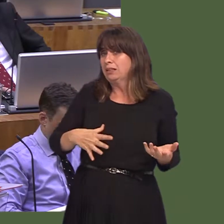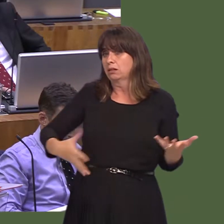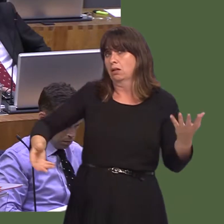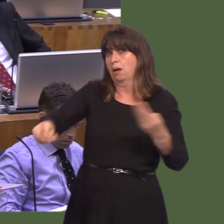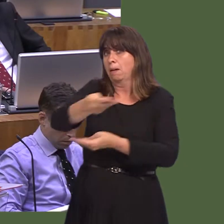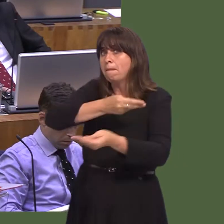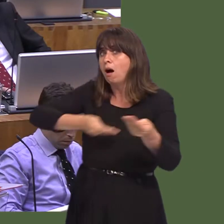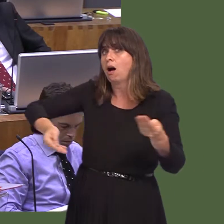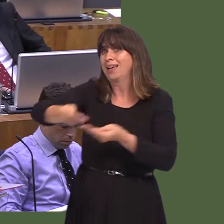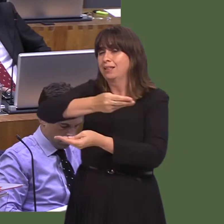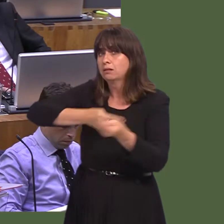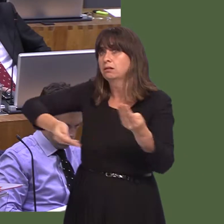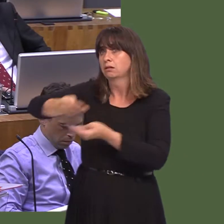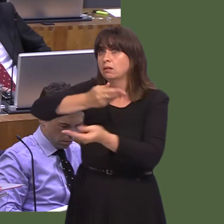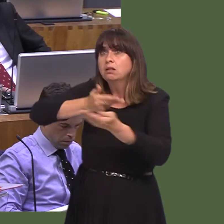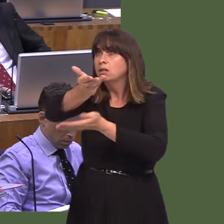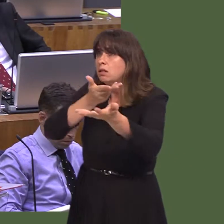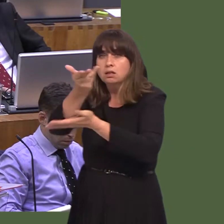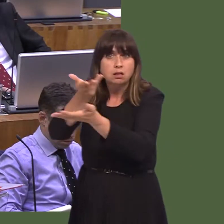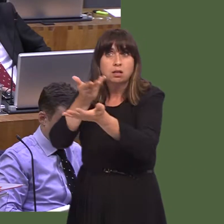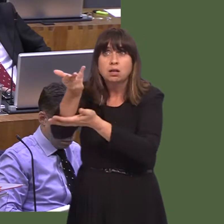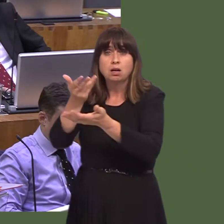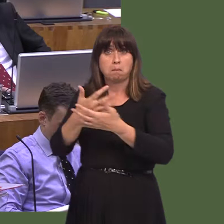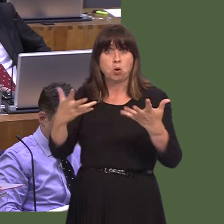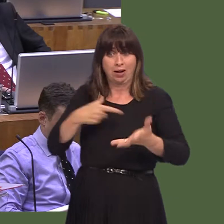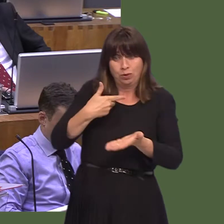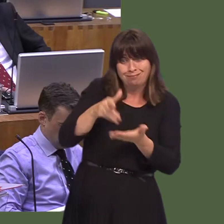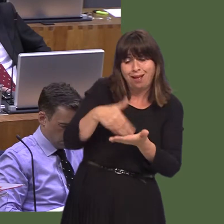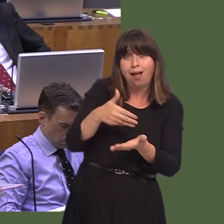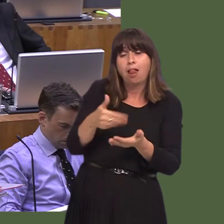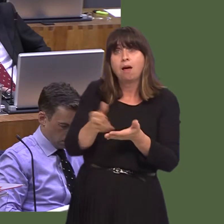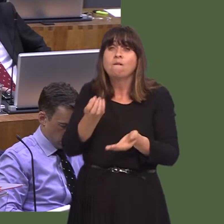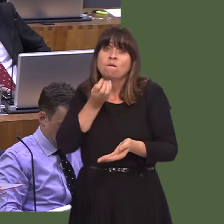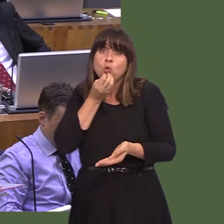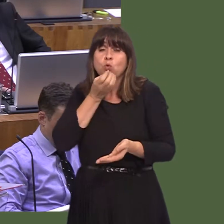The reality is that 90 per cent of our food and drink exports go to the single market. Geography dictates that.